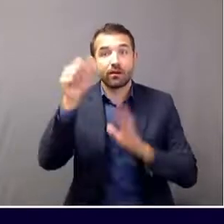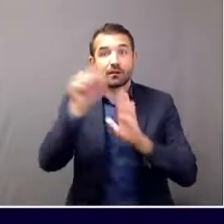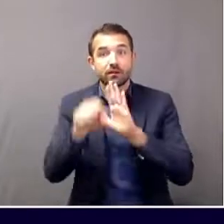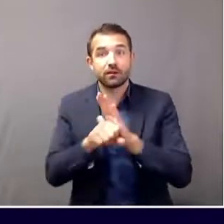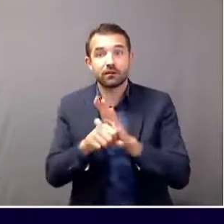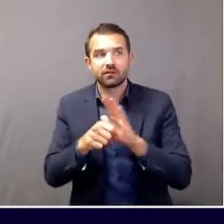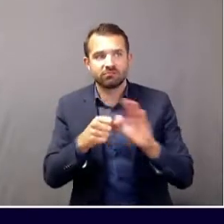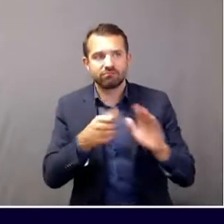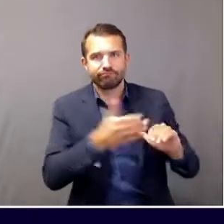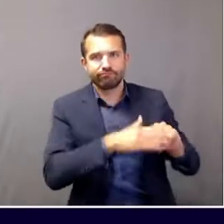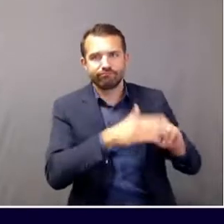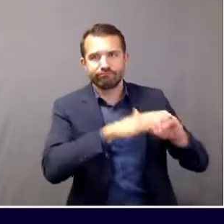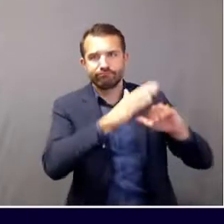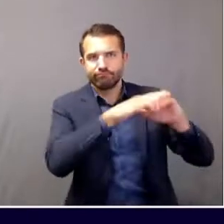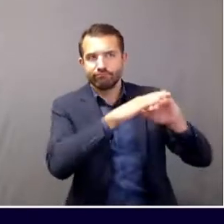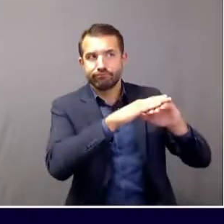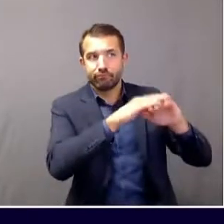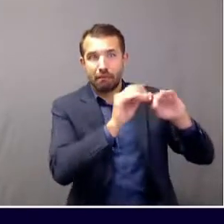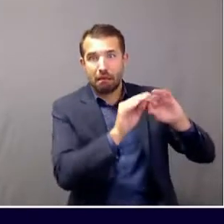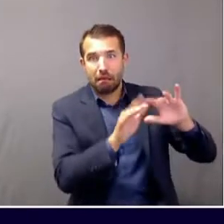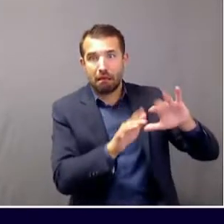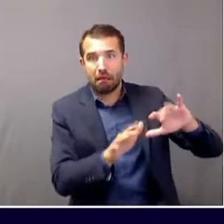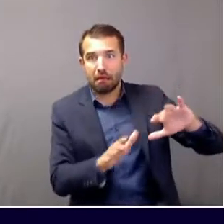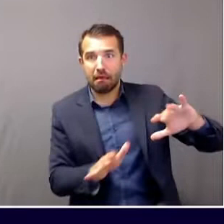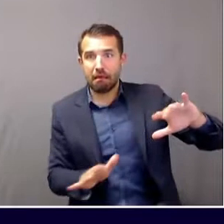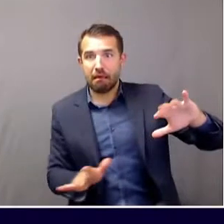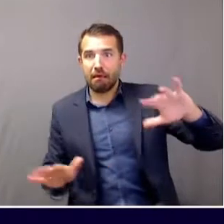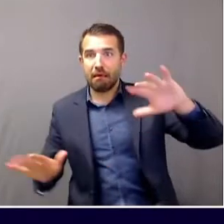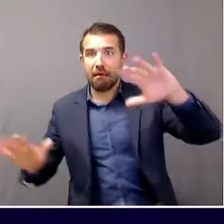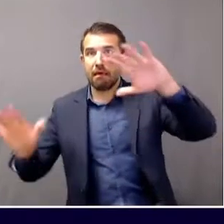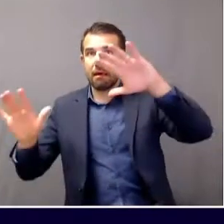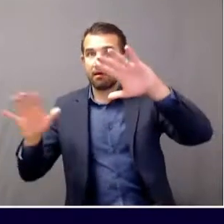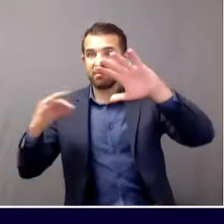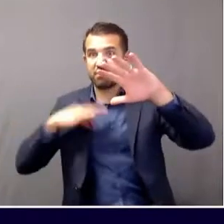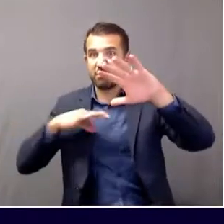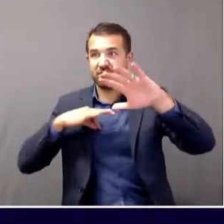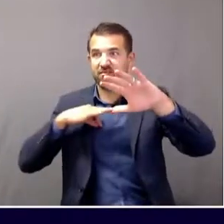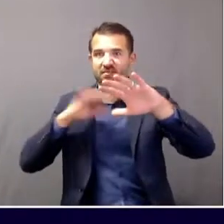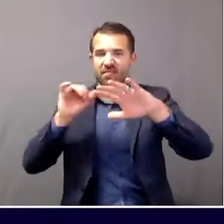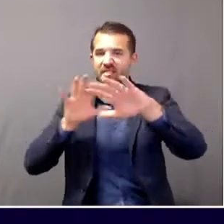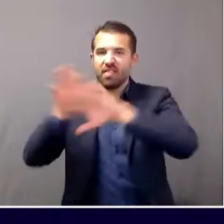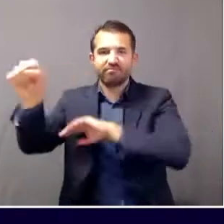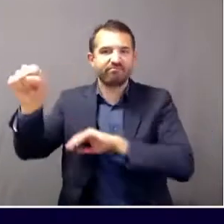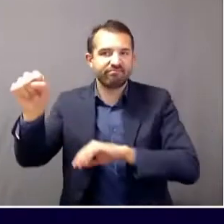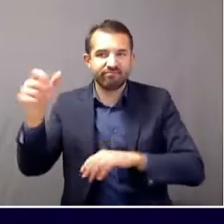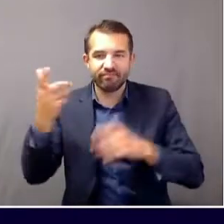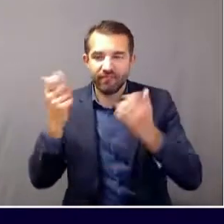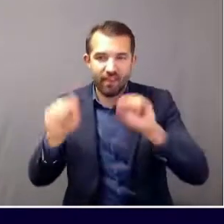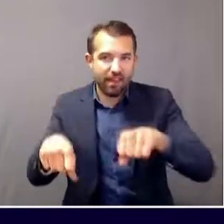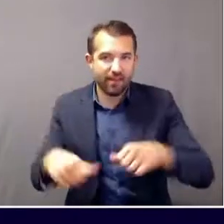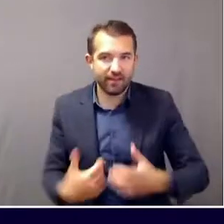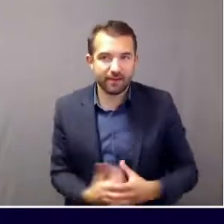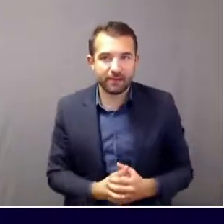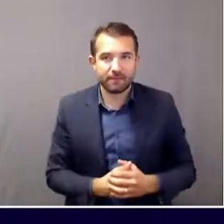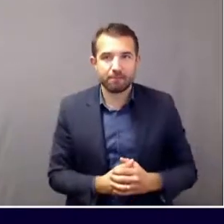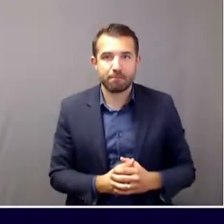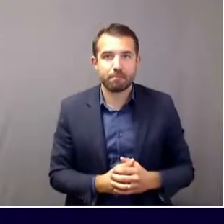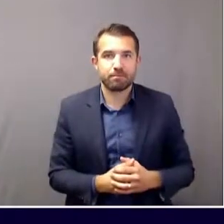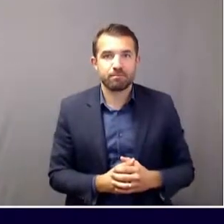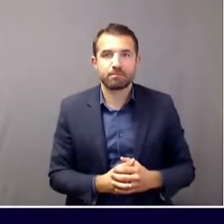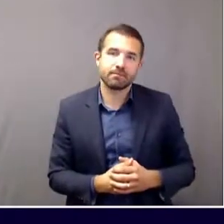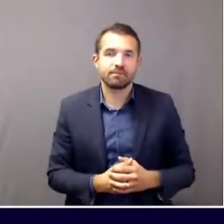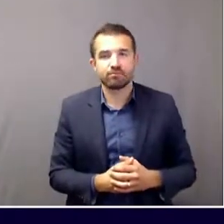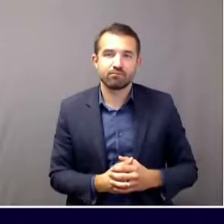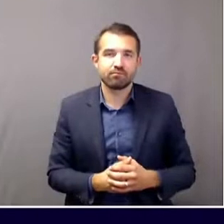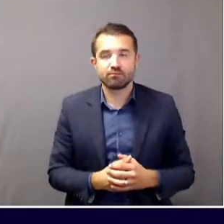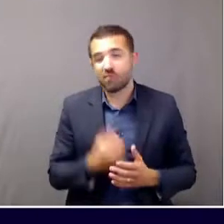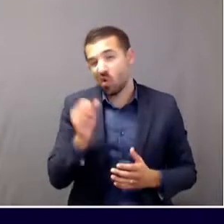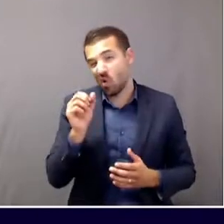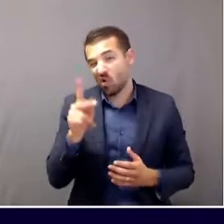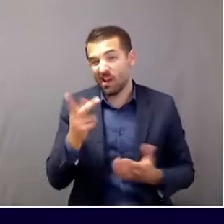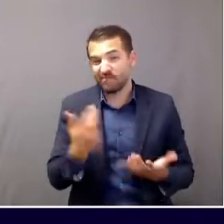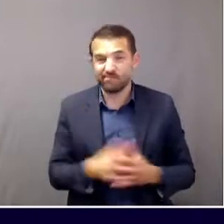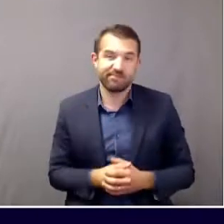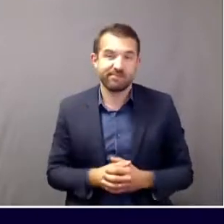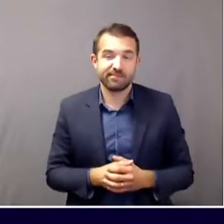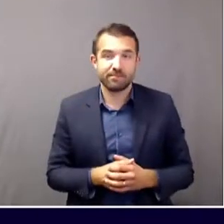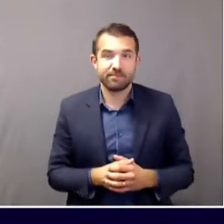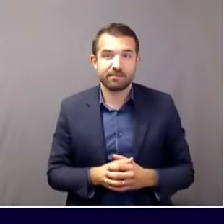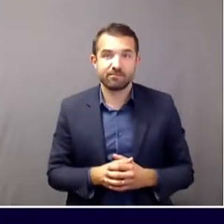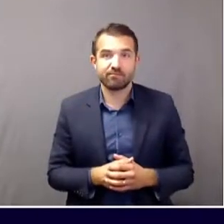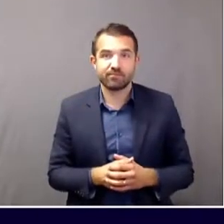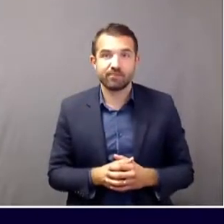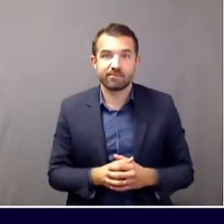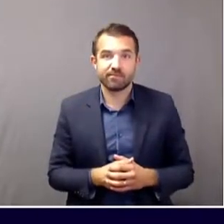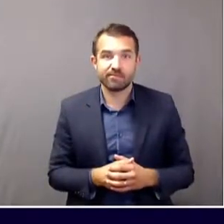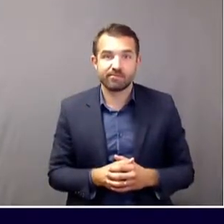their way here